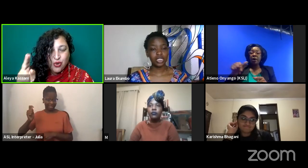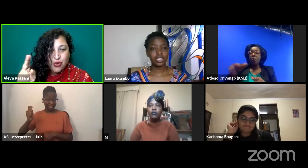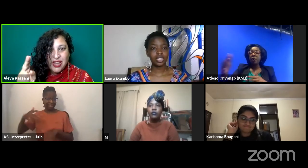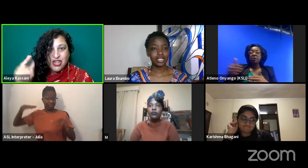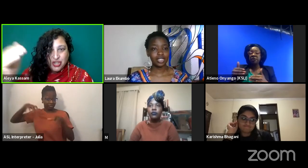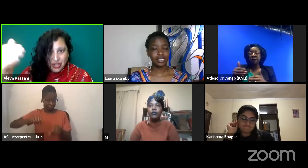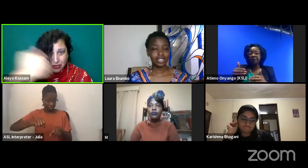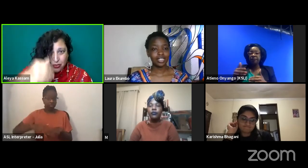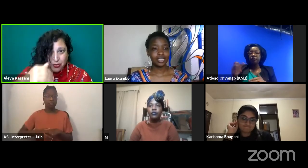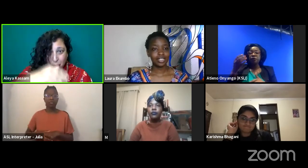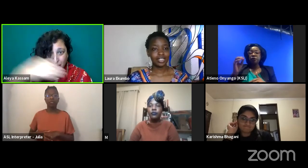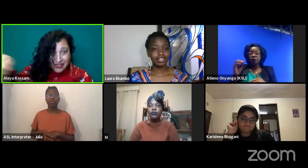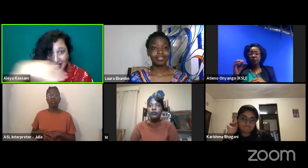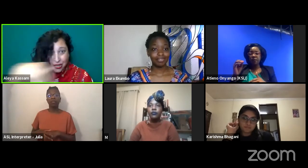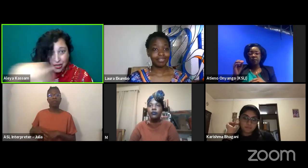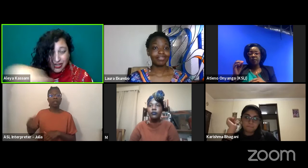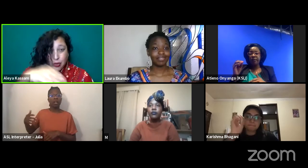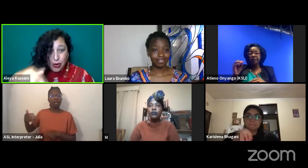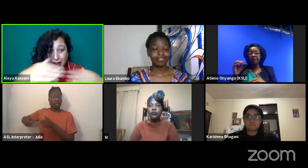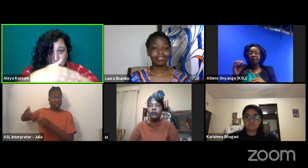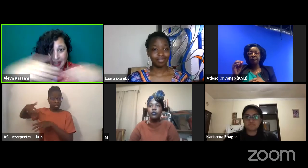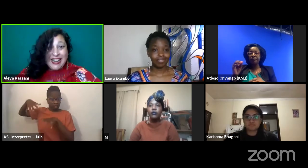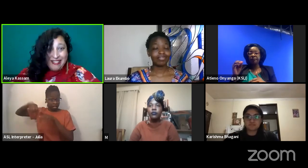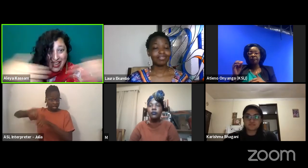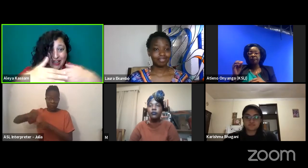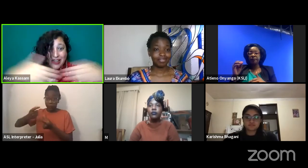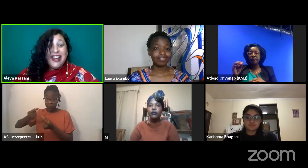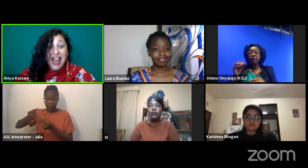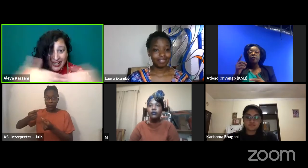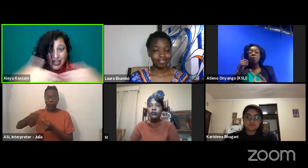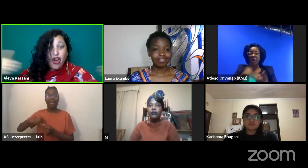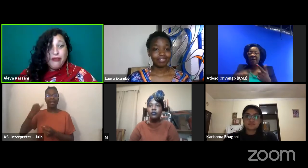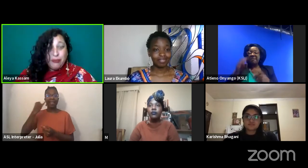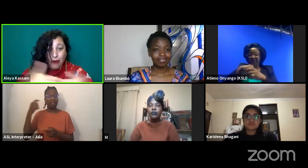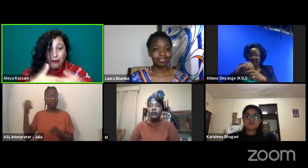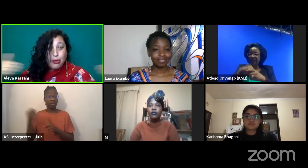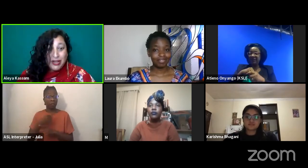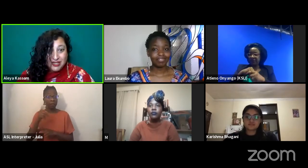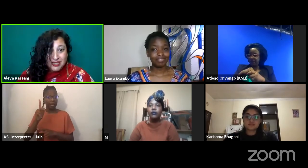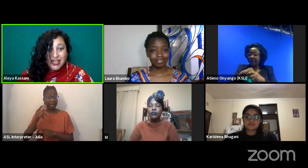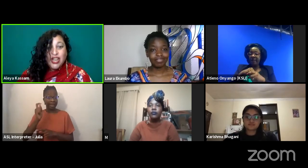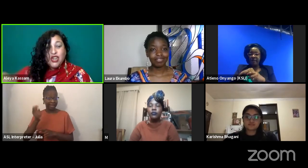So the National Theater would have been in that line of bullets.